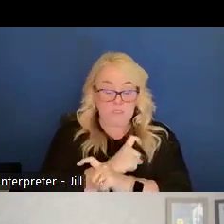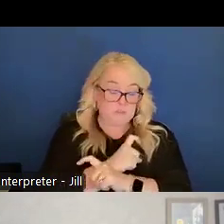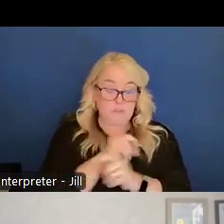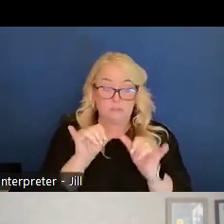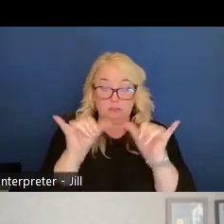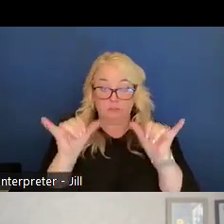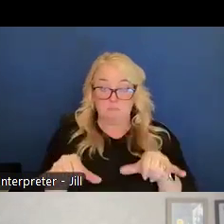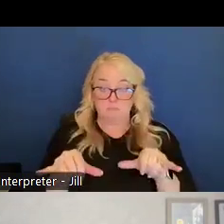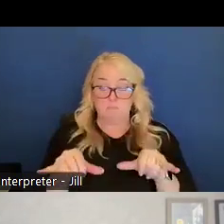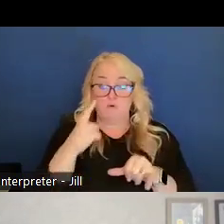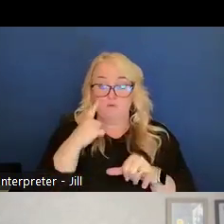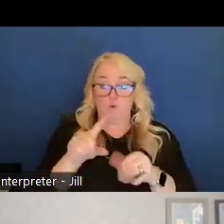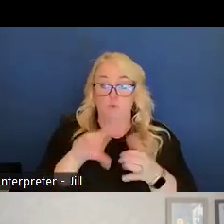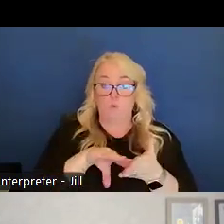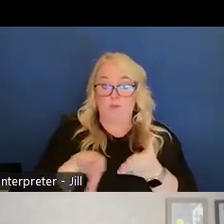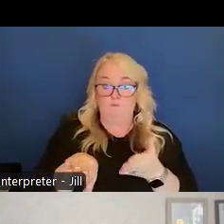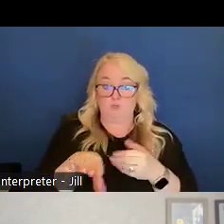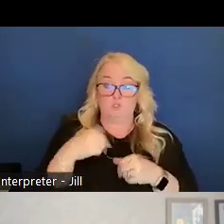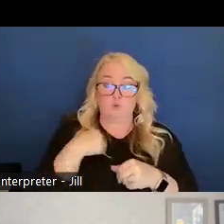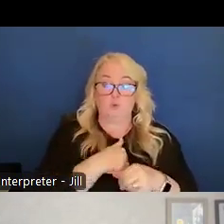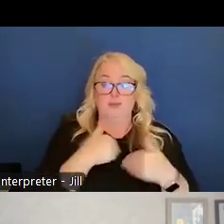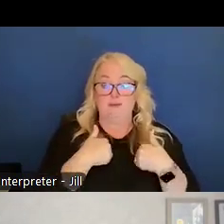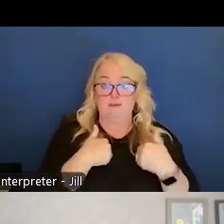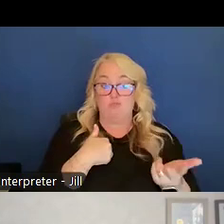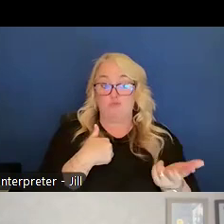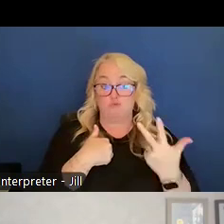far as our waivers go, we have three cabinet agencies―so those